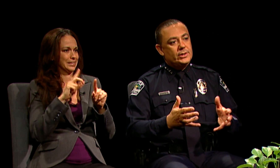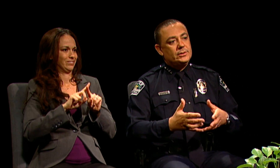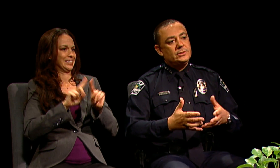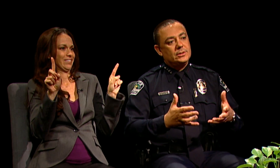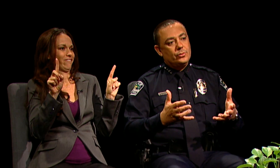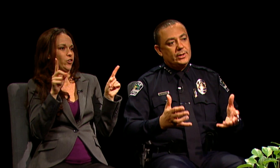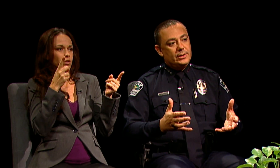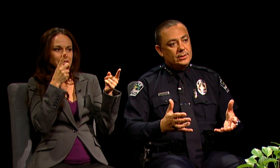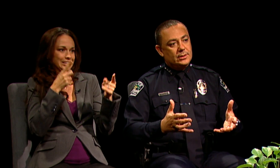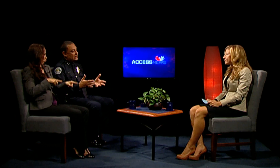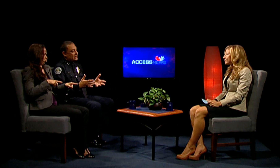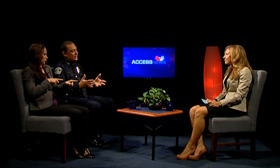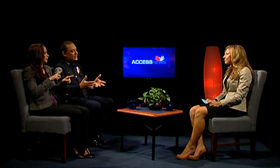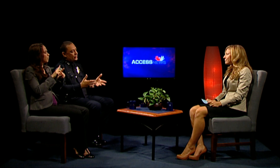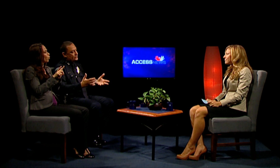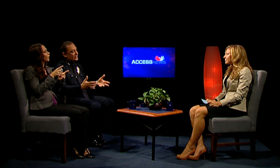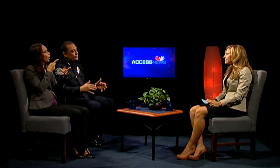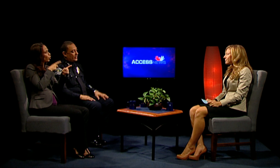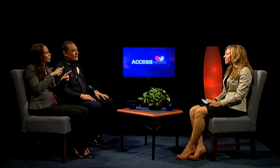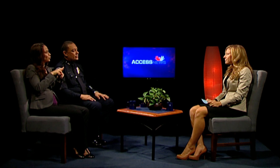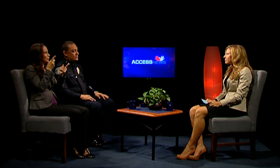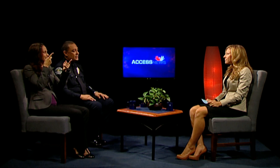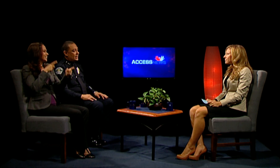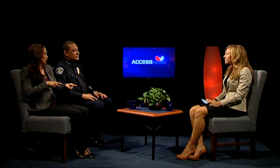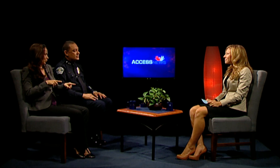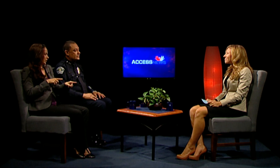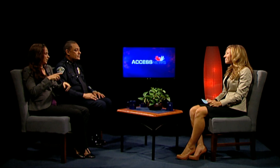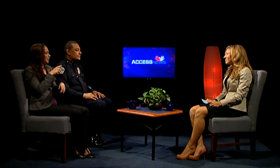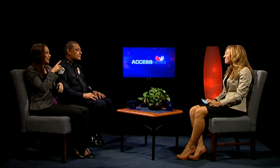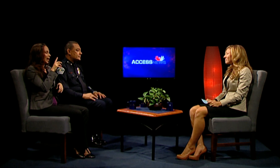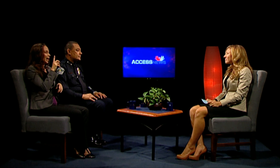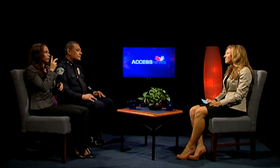OR DISAGREE IN A RESPECTFUL MANNER SOMETIMES.